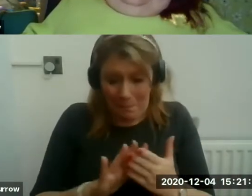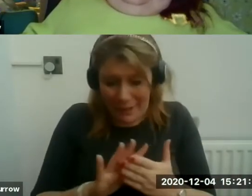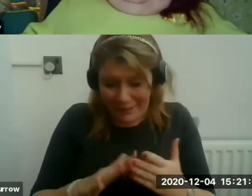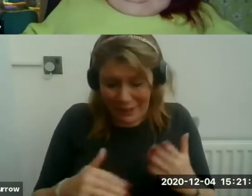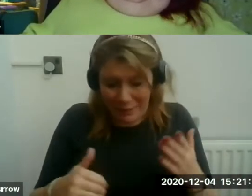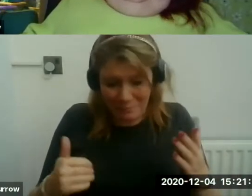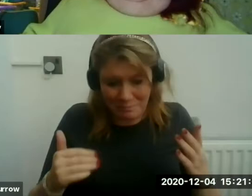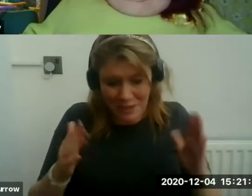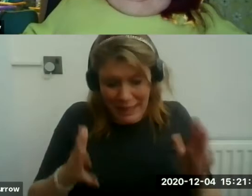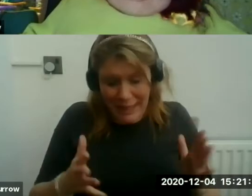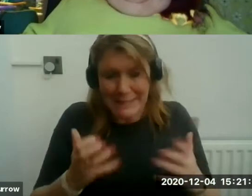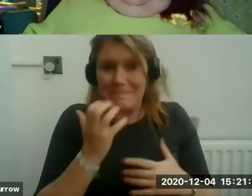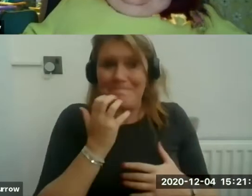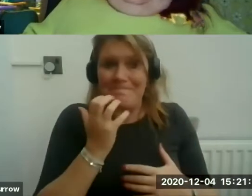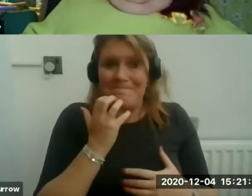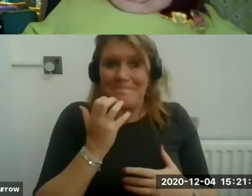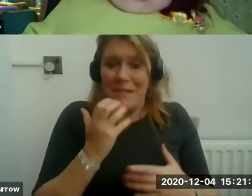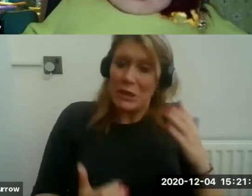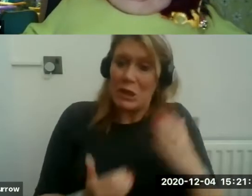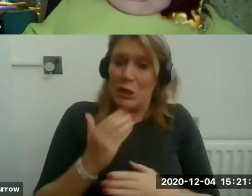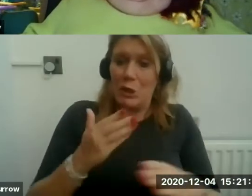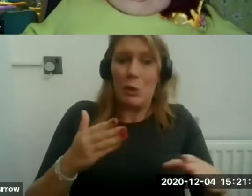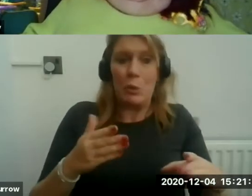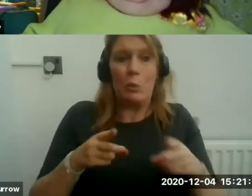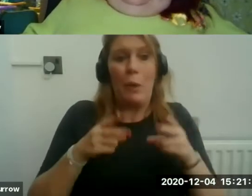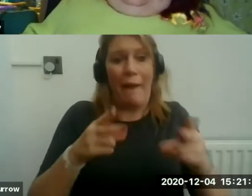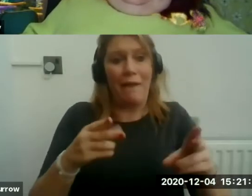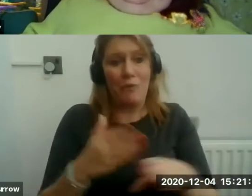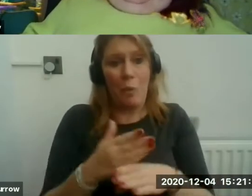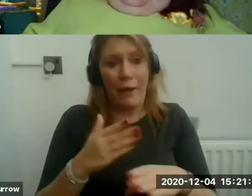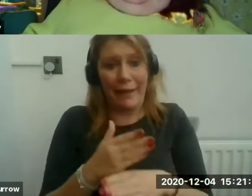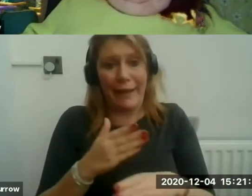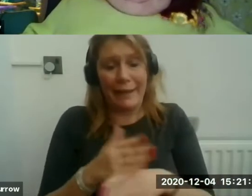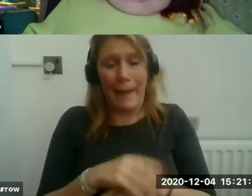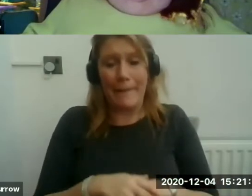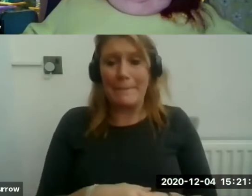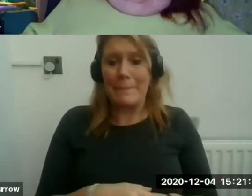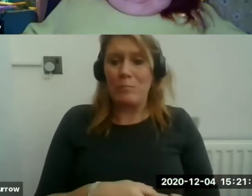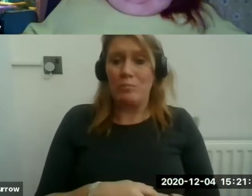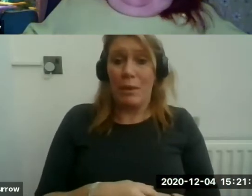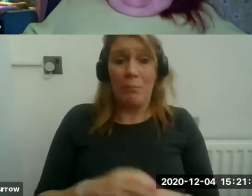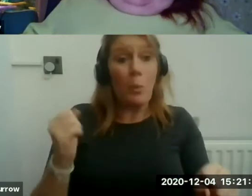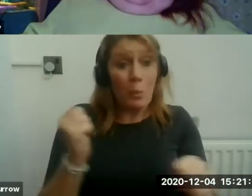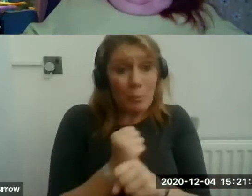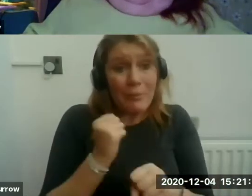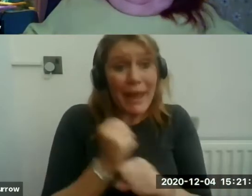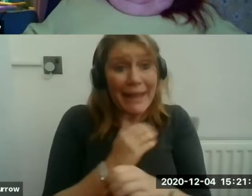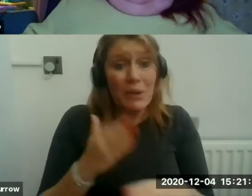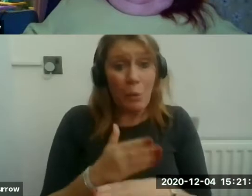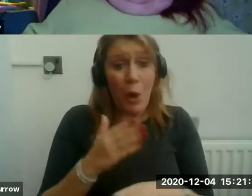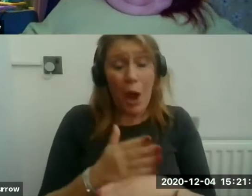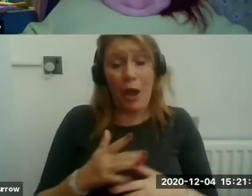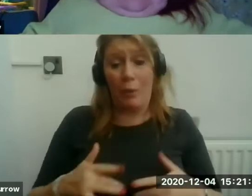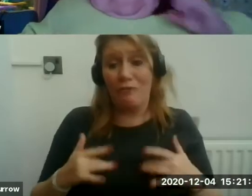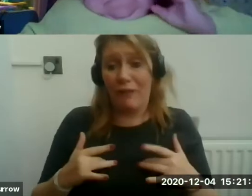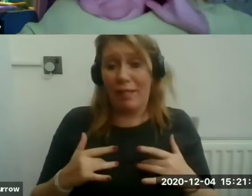a completely new way of working but we made it work. And we made the best of